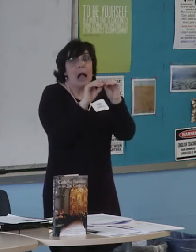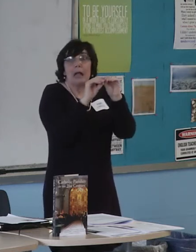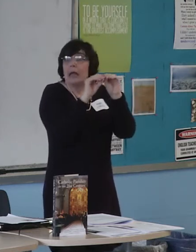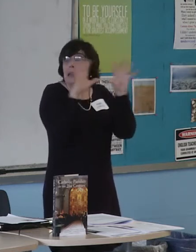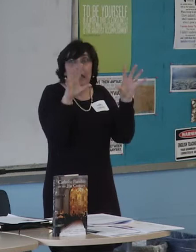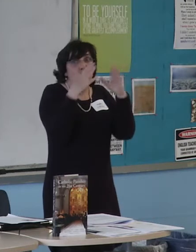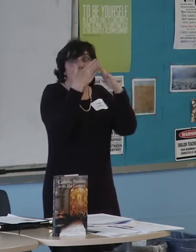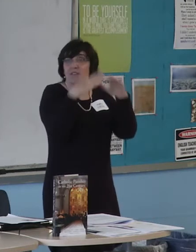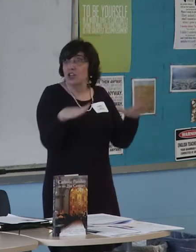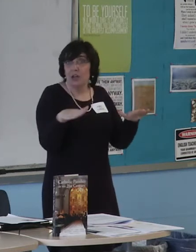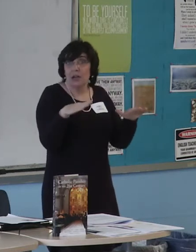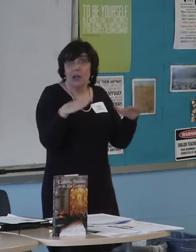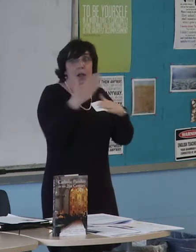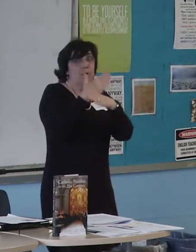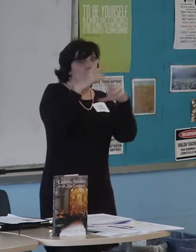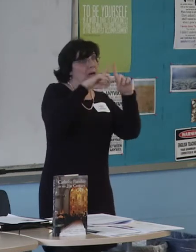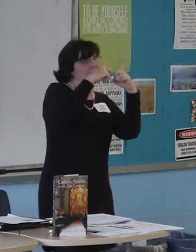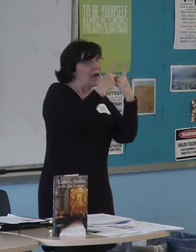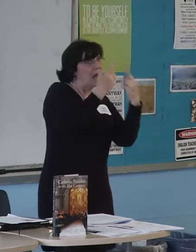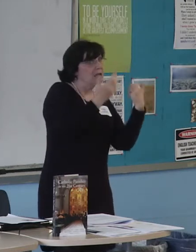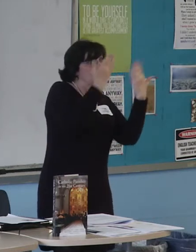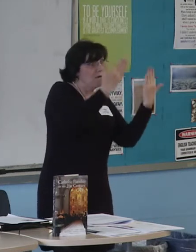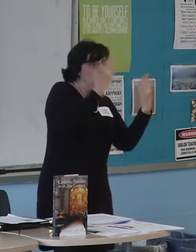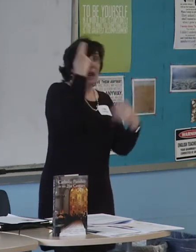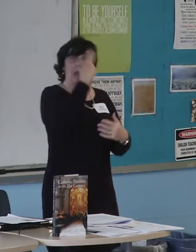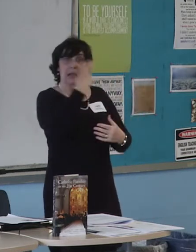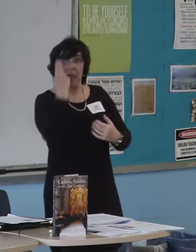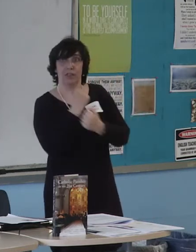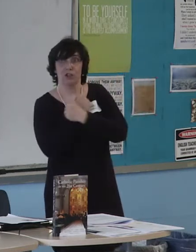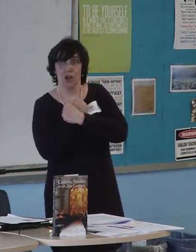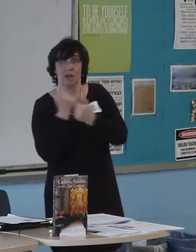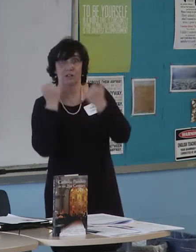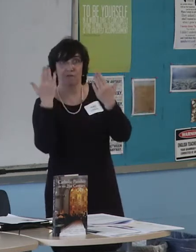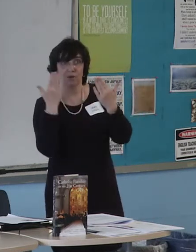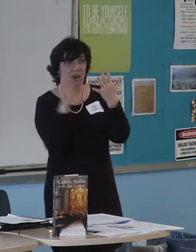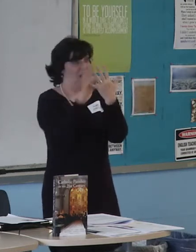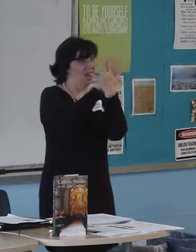between the diocesan offering and a Catholic Charities offering. Some diocese